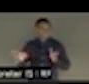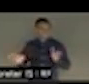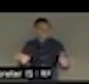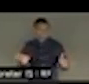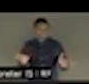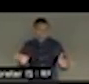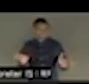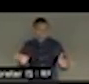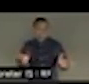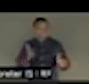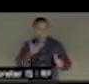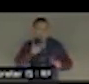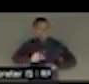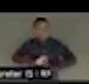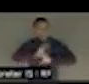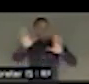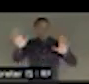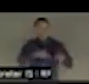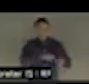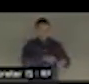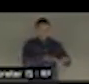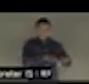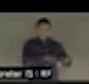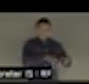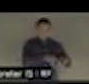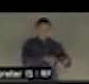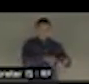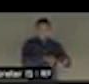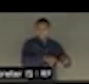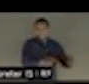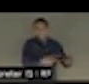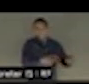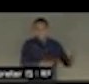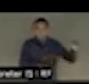but they are improving fast, even in smaller languages. And really, if we use them,